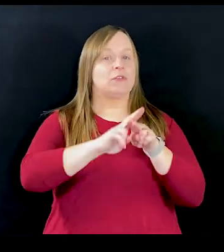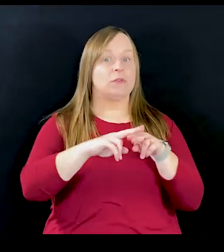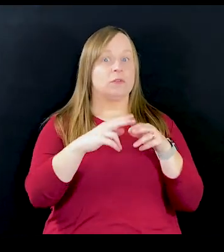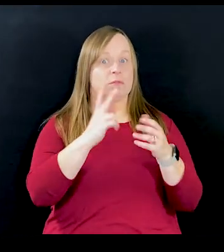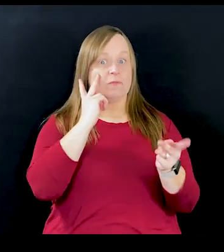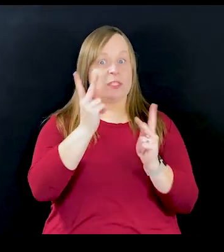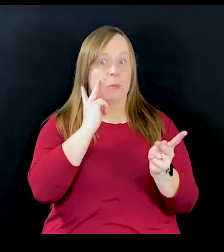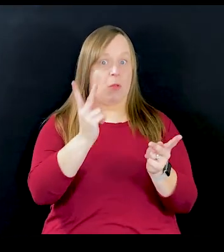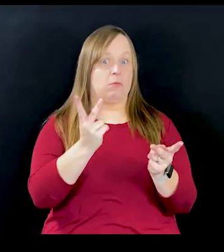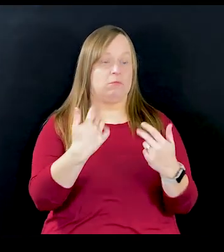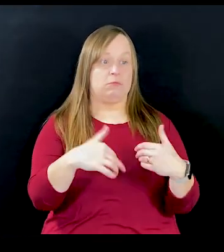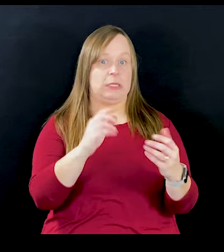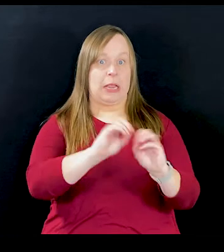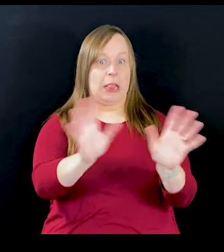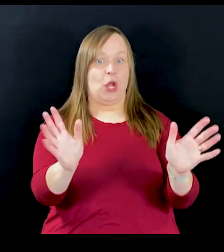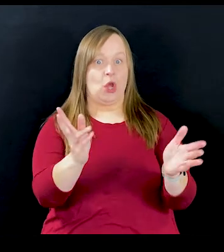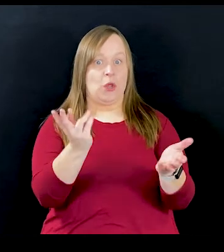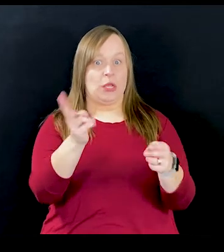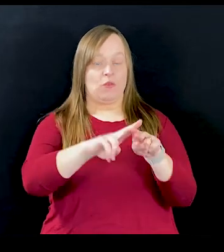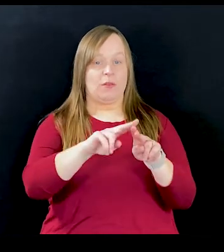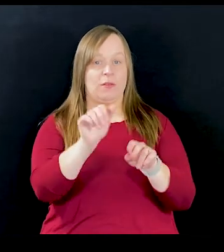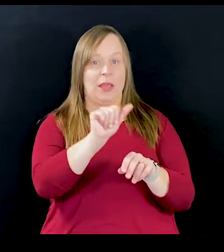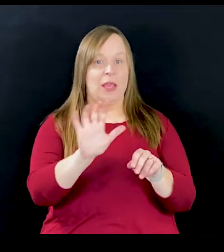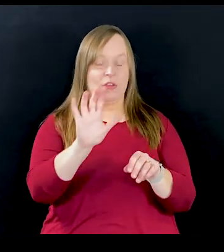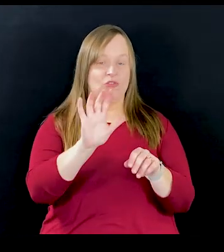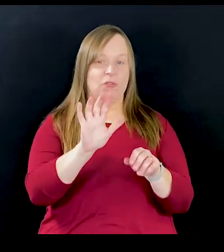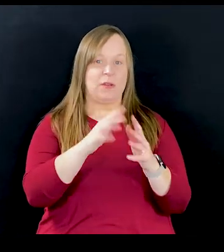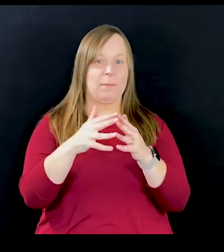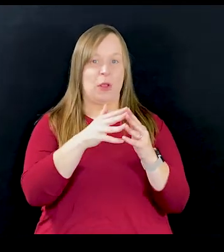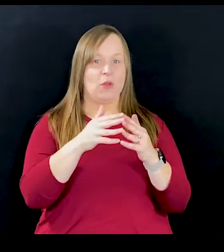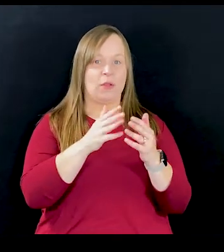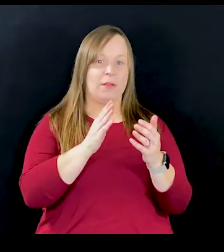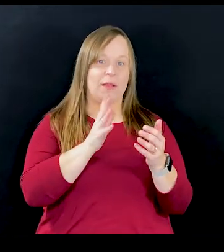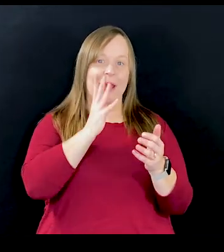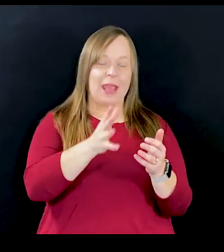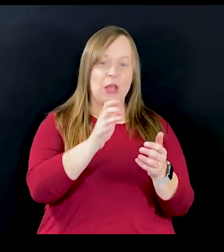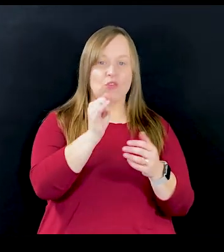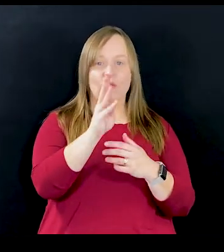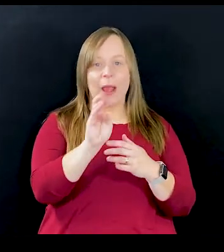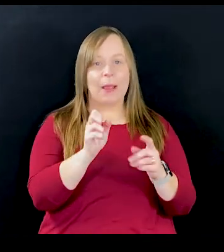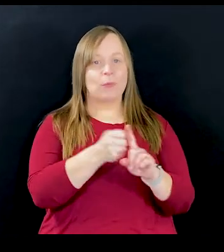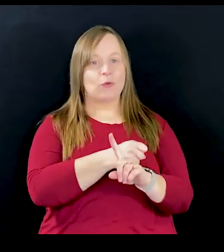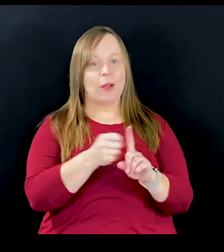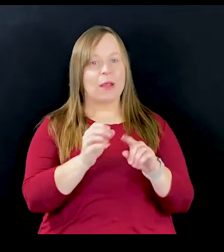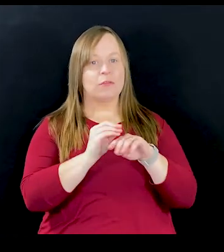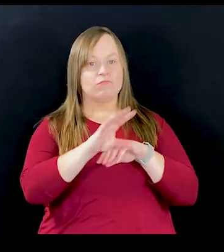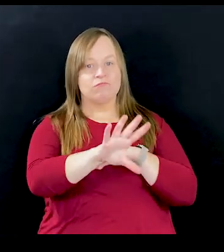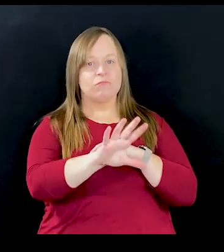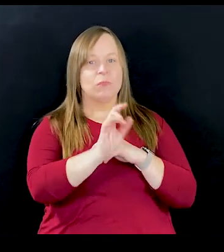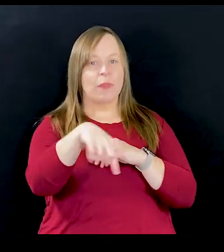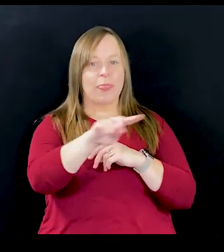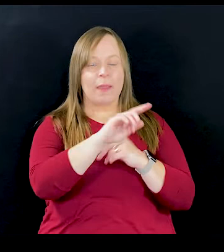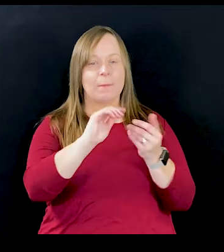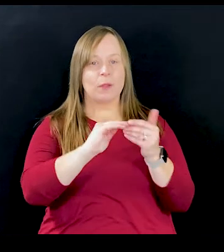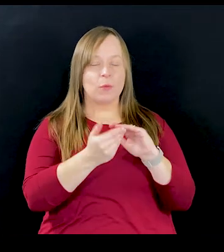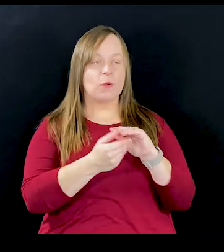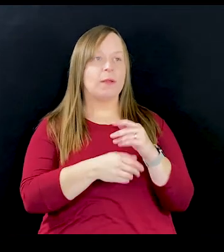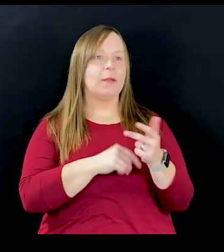a very visible increase in Asian-American hate crimes, violence toward the Asian-American community,